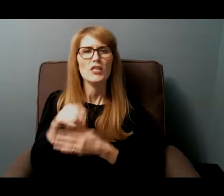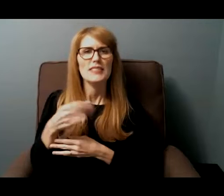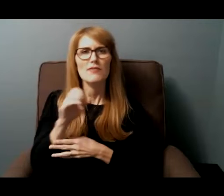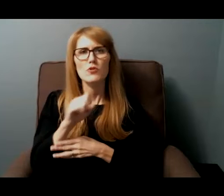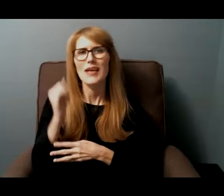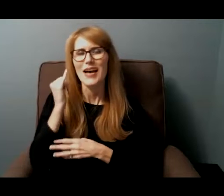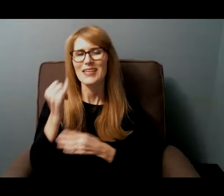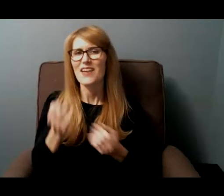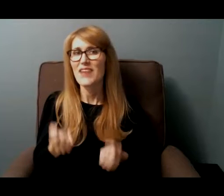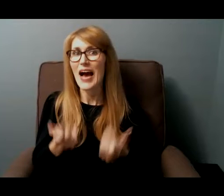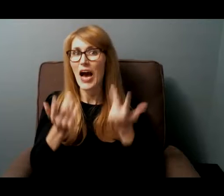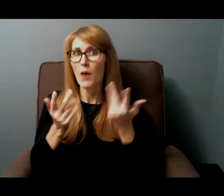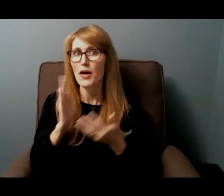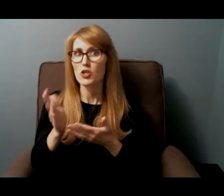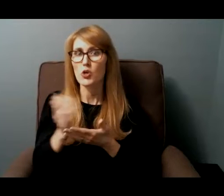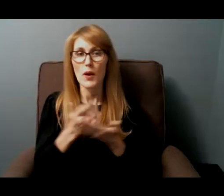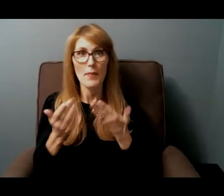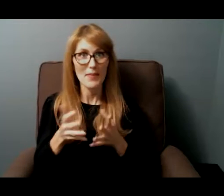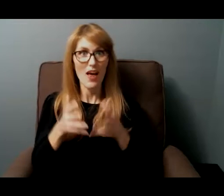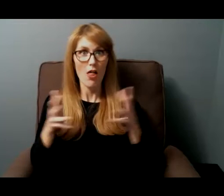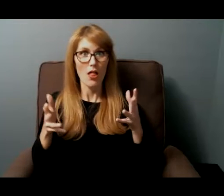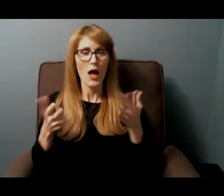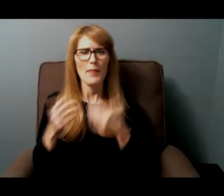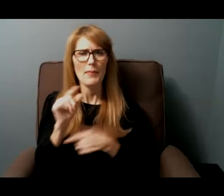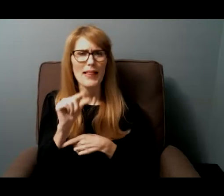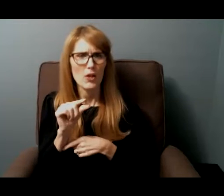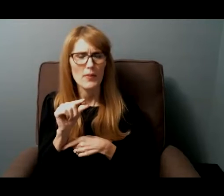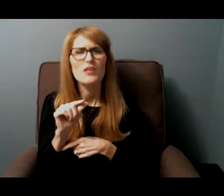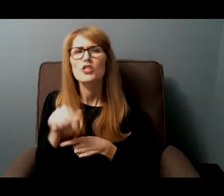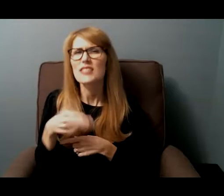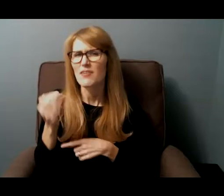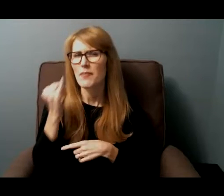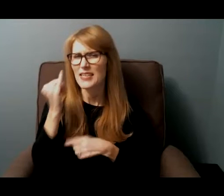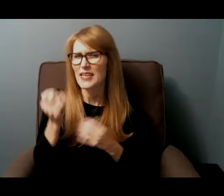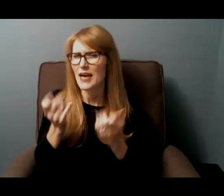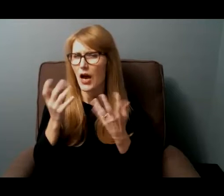Maybe it's a lot, maybe it's a little. But just to give them a sense of what you are anticipating.